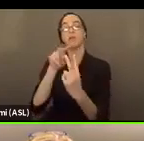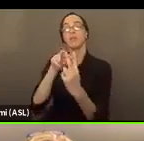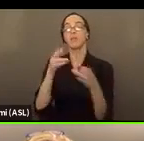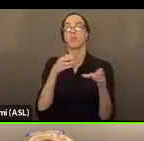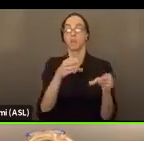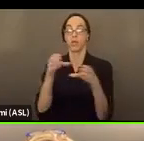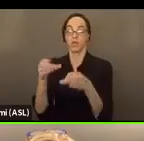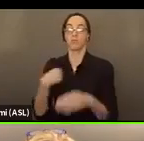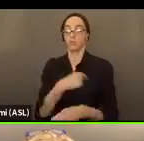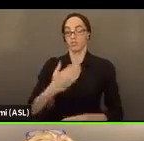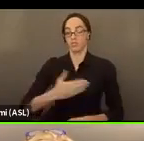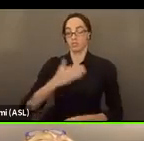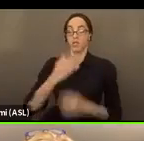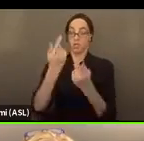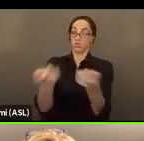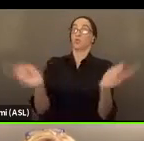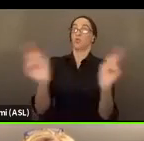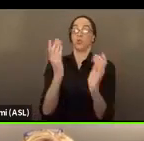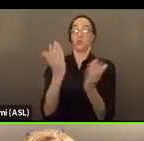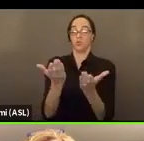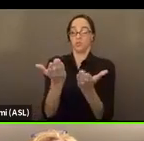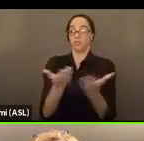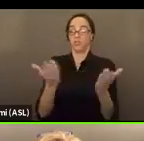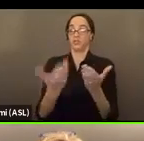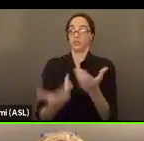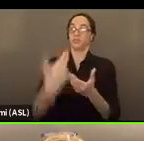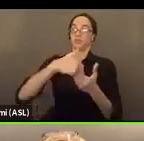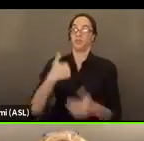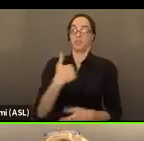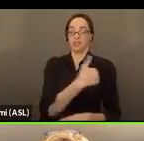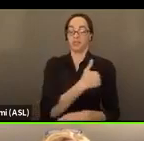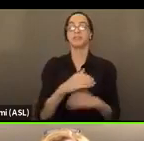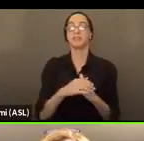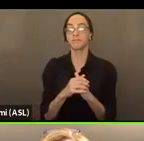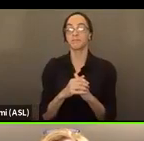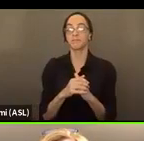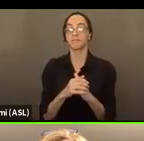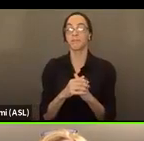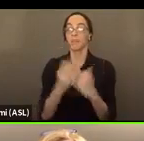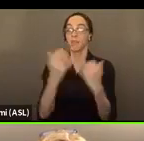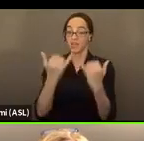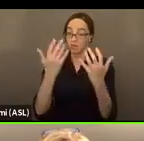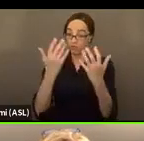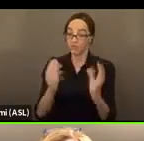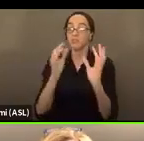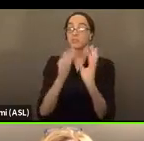so with that i'm going to start with paul dunaway um this is somebody who i've loved working with